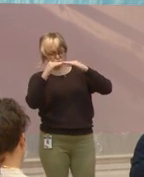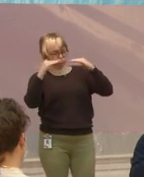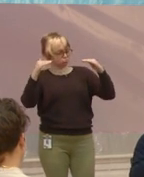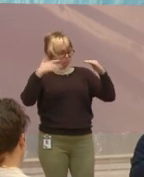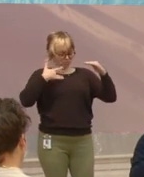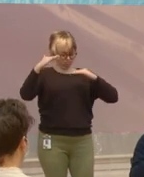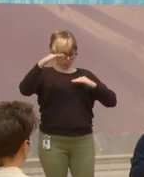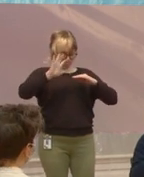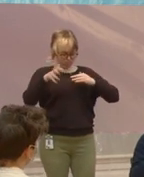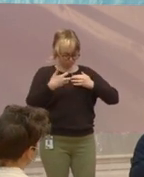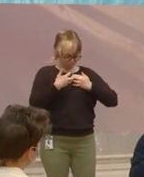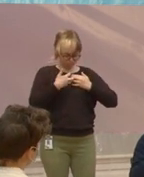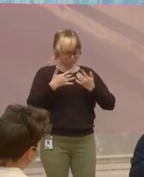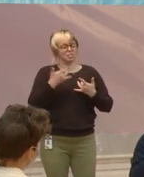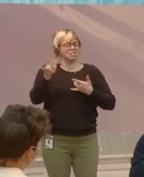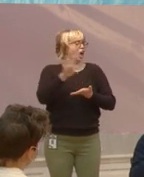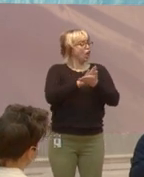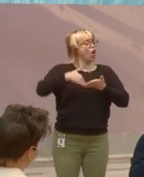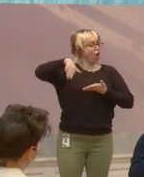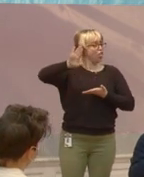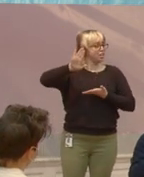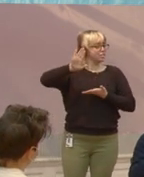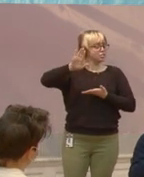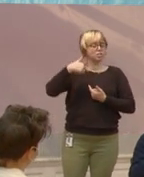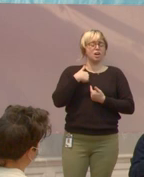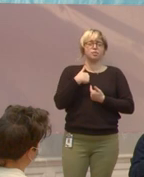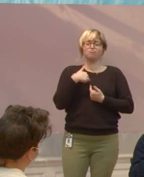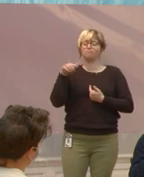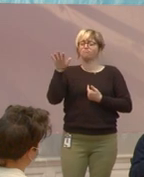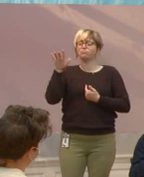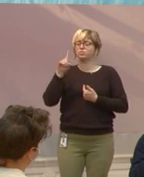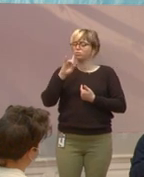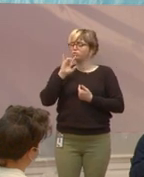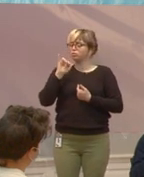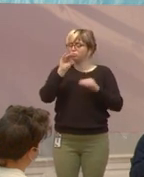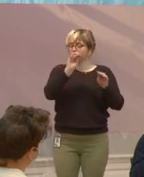weird to me. And so in college, I sort of moved toward dance